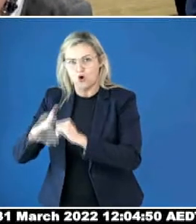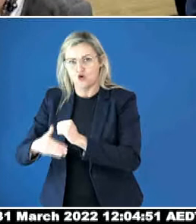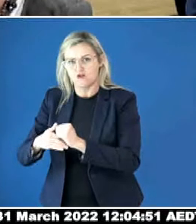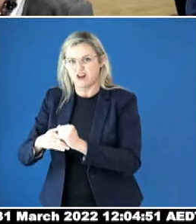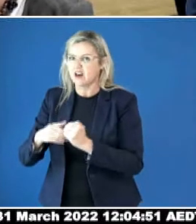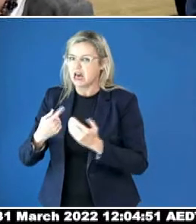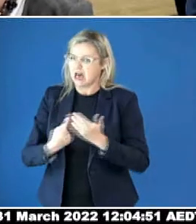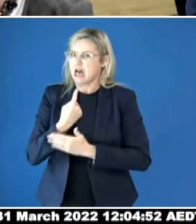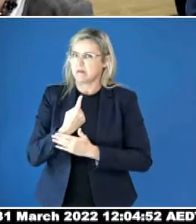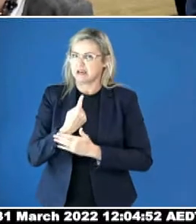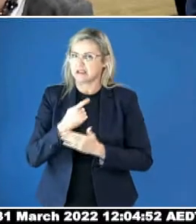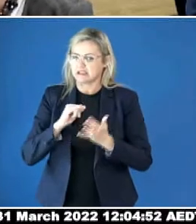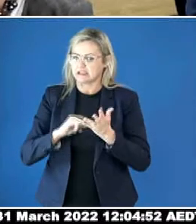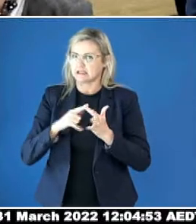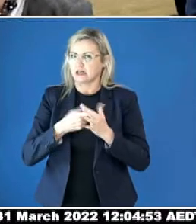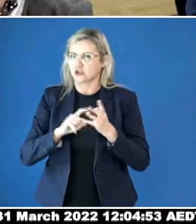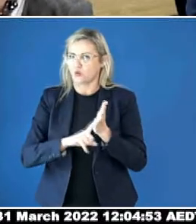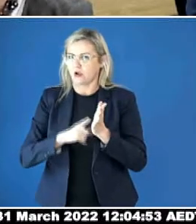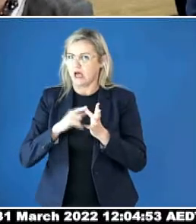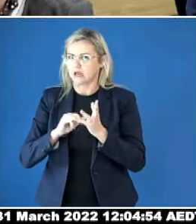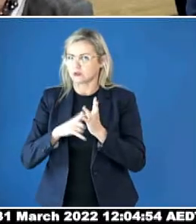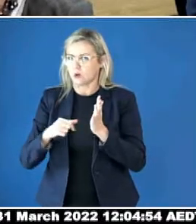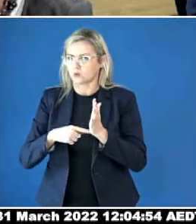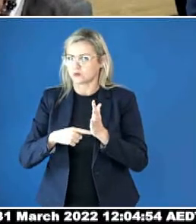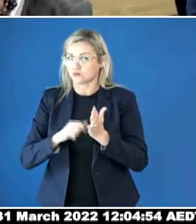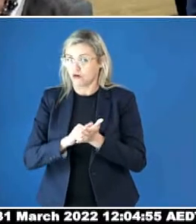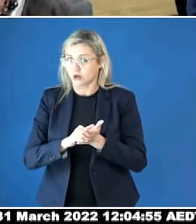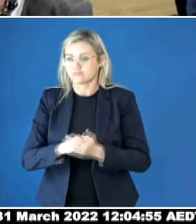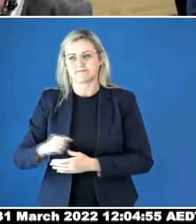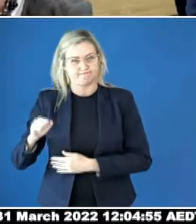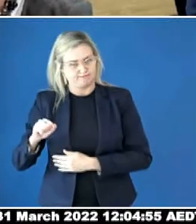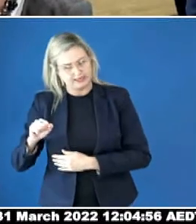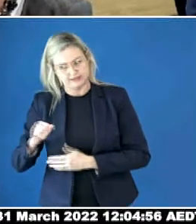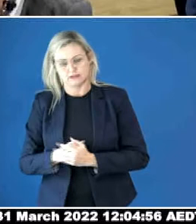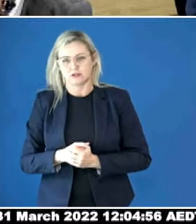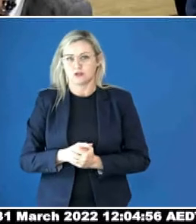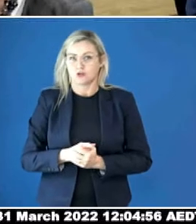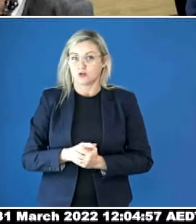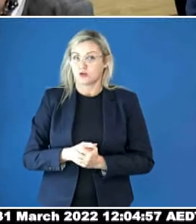And you agree that a report of sexual assault at that time should have been